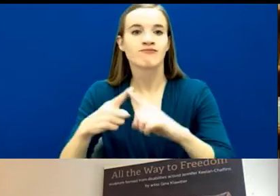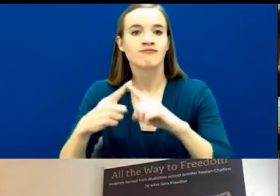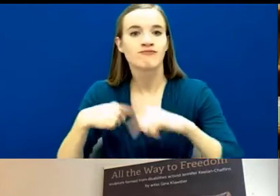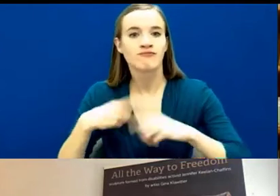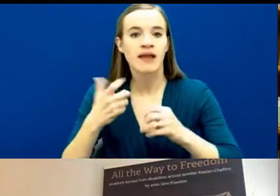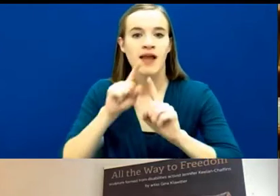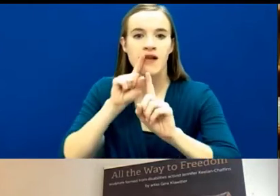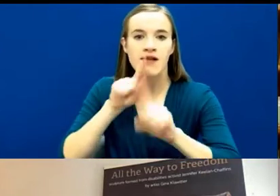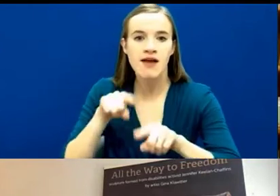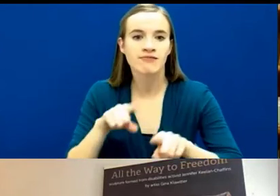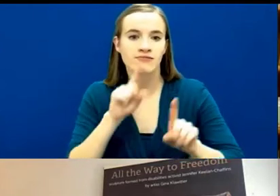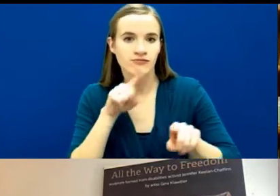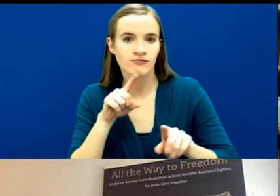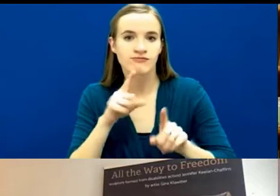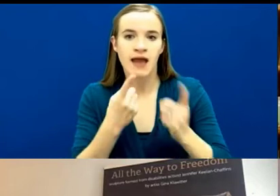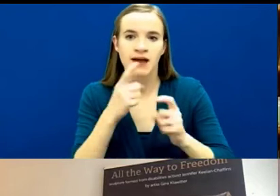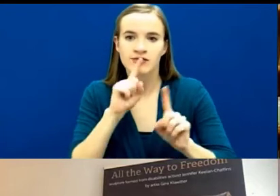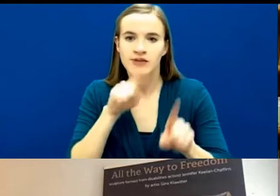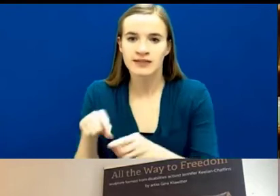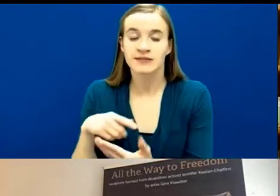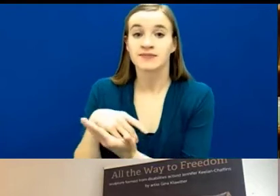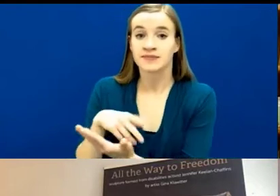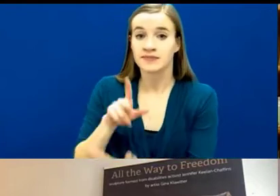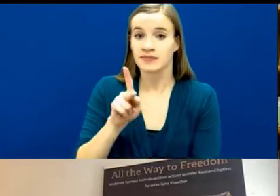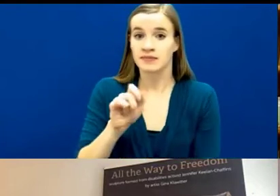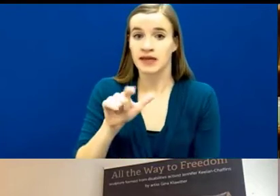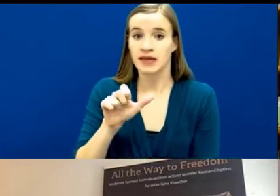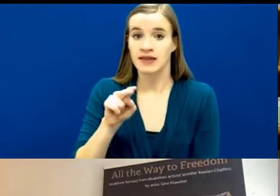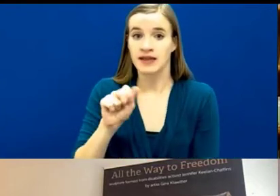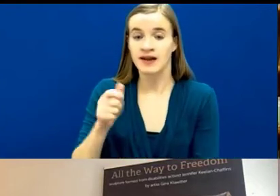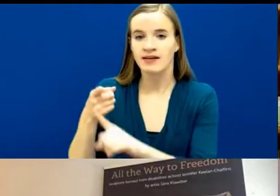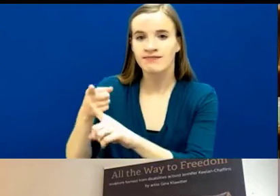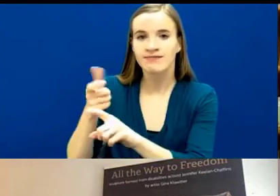Center in Moscow, to say a few words before we move into our discussion with